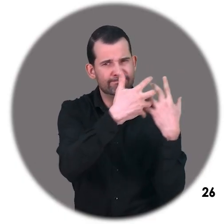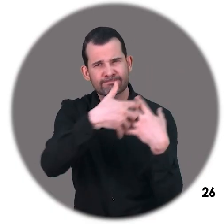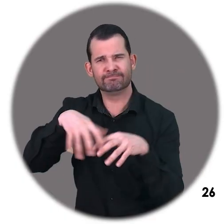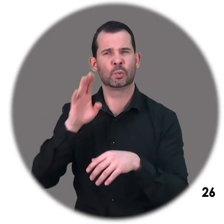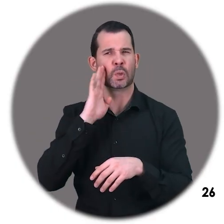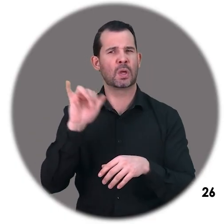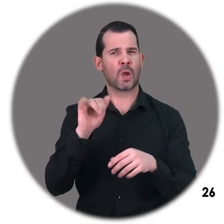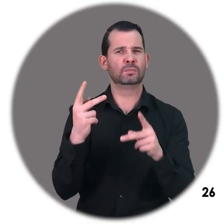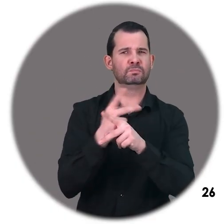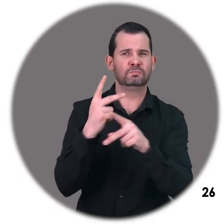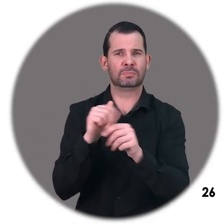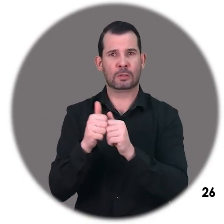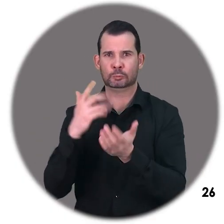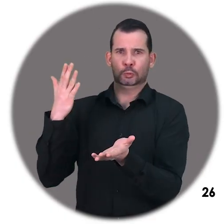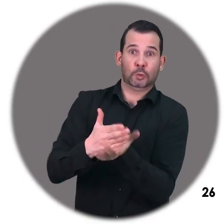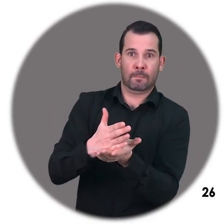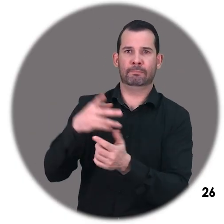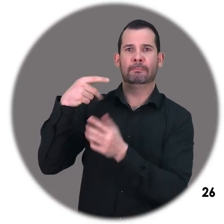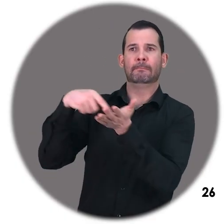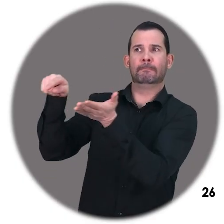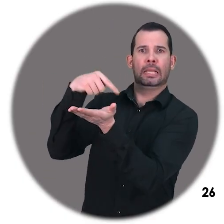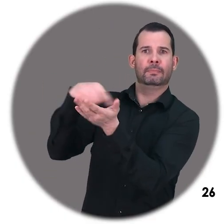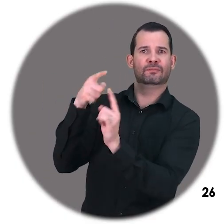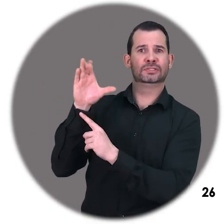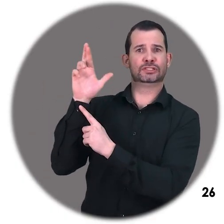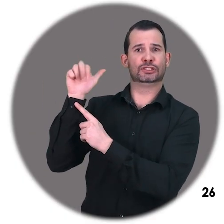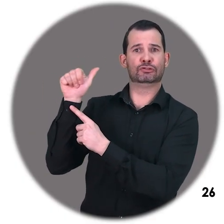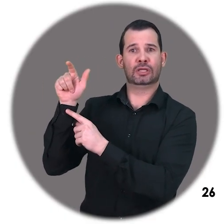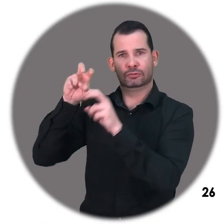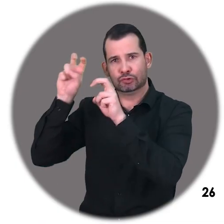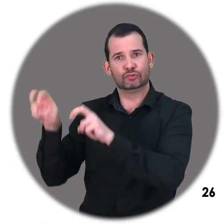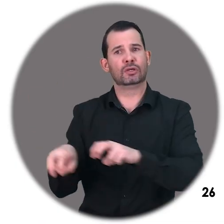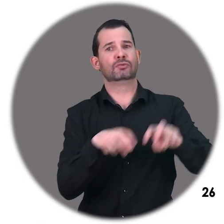Arrangements must also be made to stop any payments from the CRA